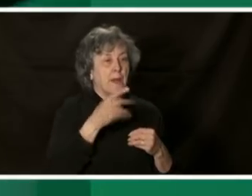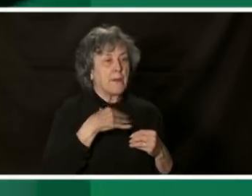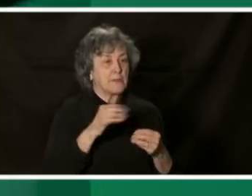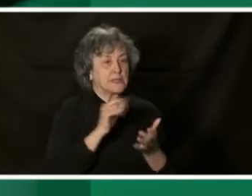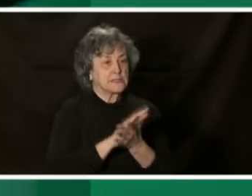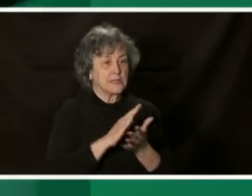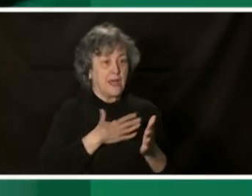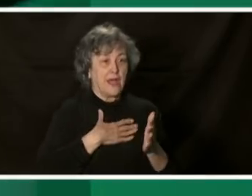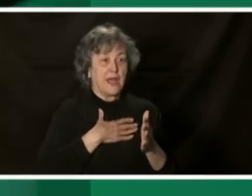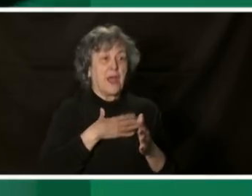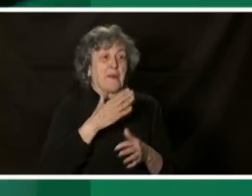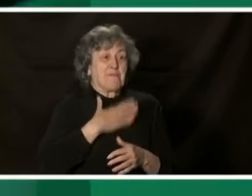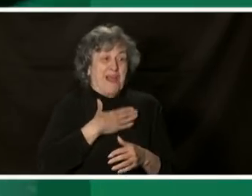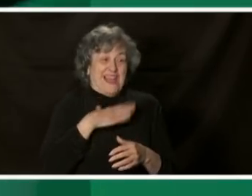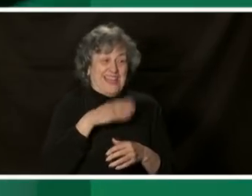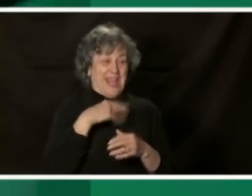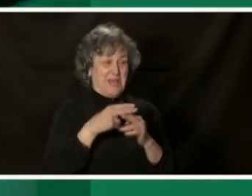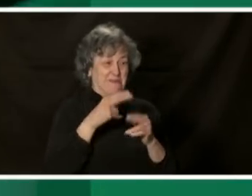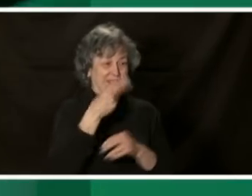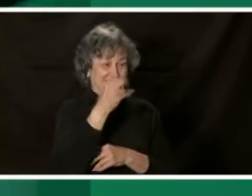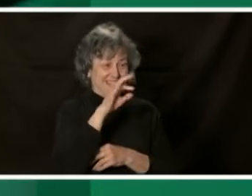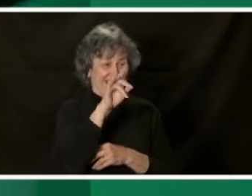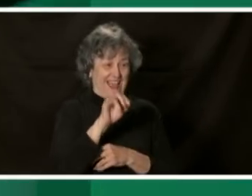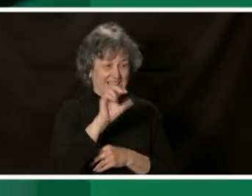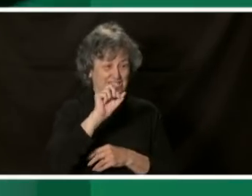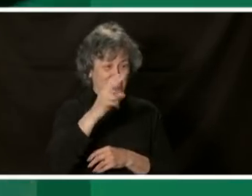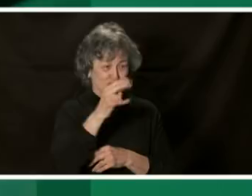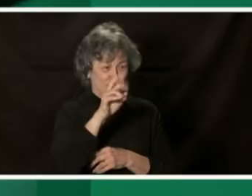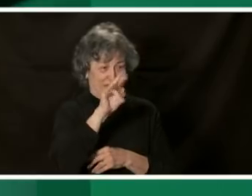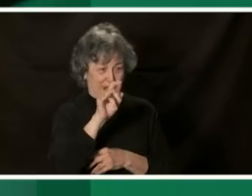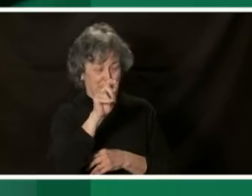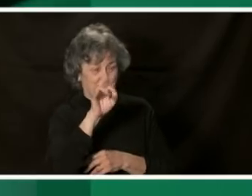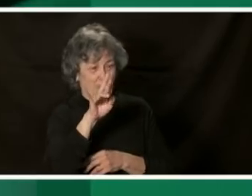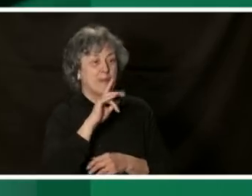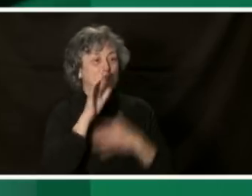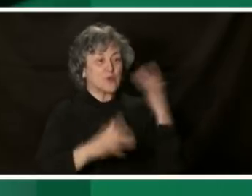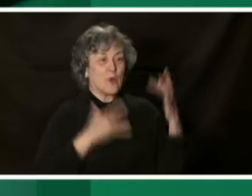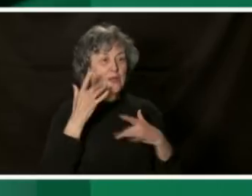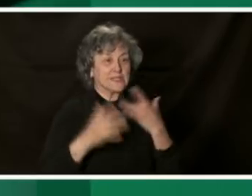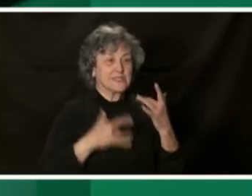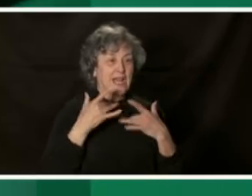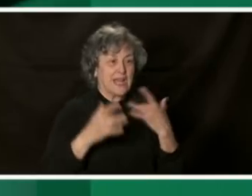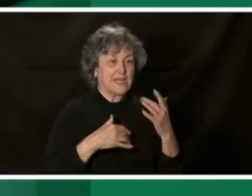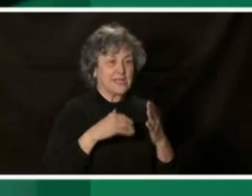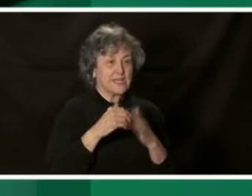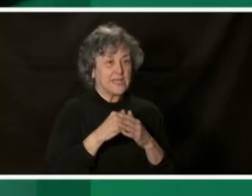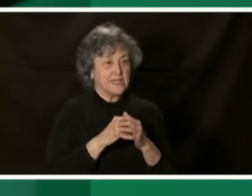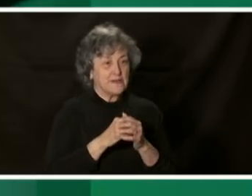» MY NAME IS HEIDI SCHREIBER. I AM SO EXCITED TO RECEIVE MY MASTER'S DEGREE IN COUNSELING FROM UAB.